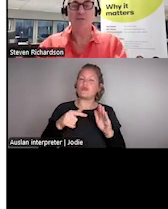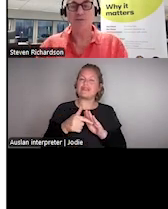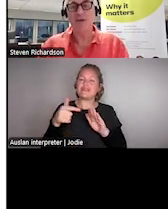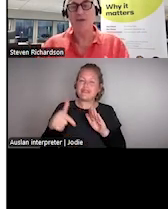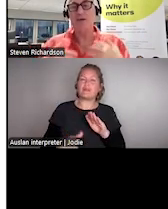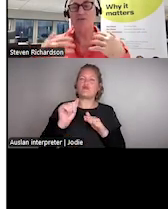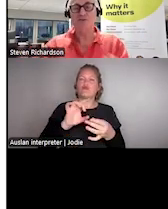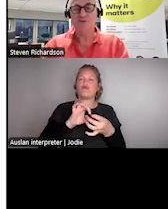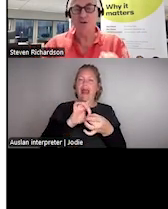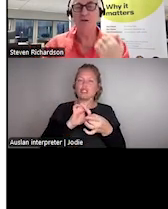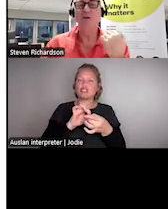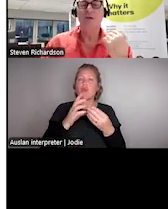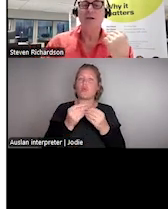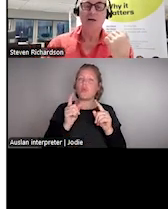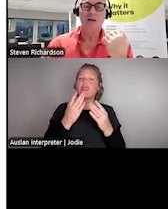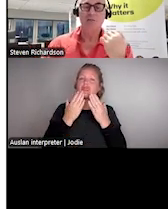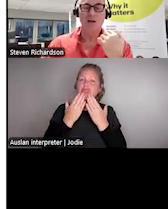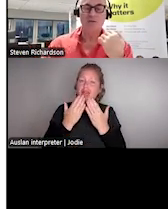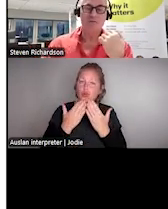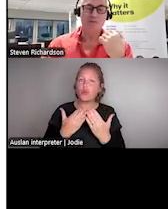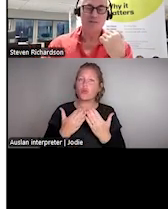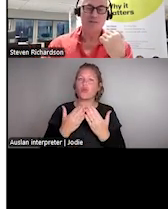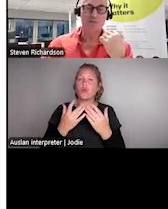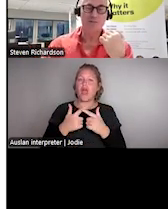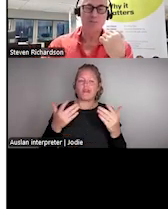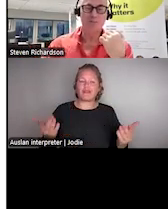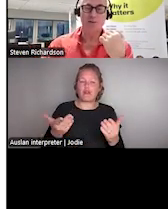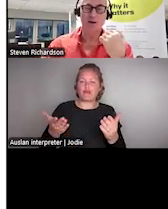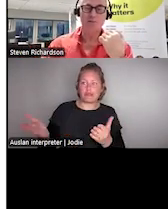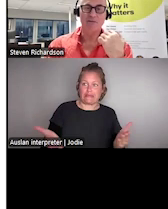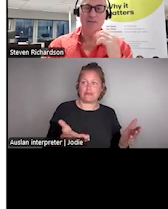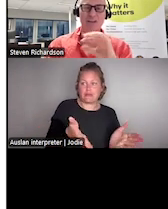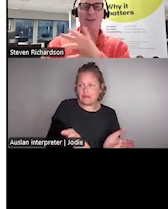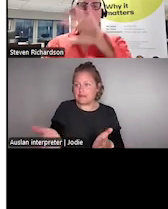the thanking and stewarding around those gifts is a really important part of Giving Day.